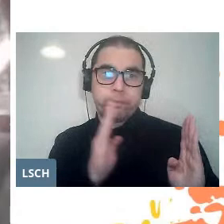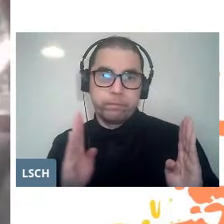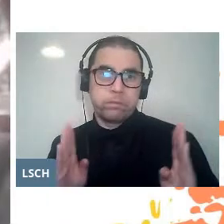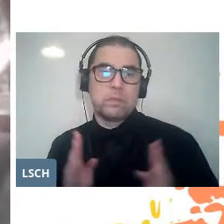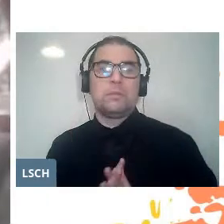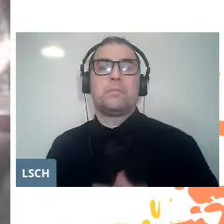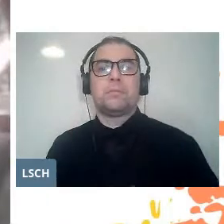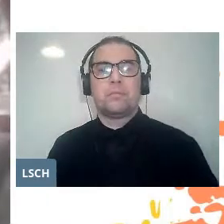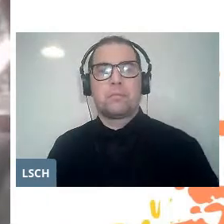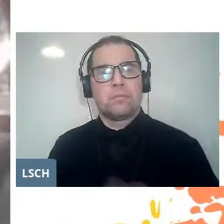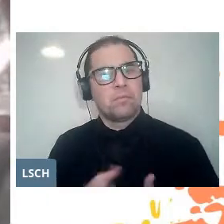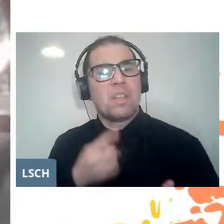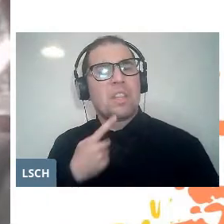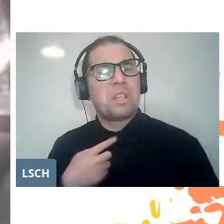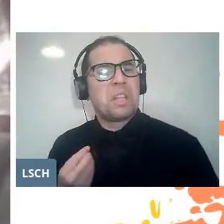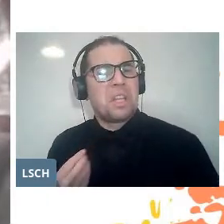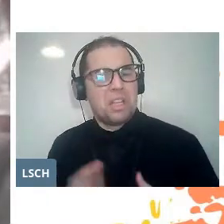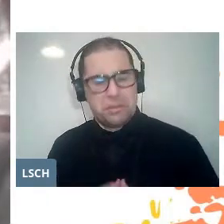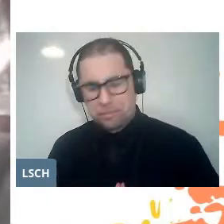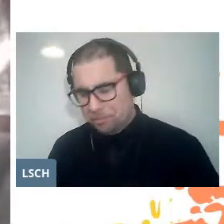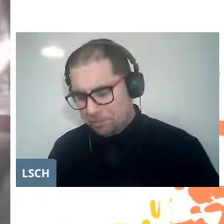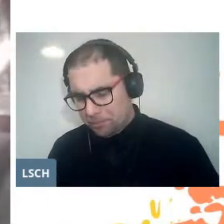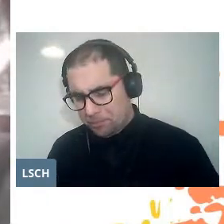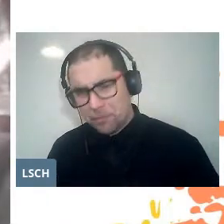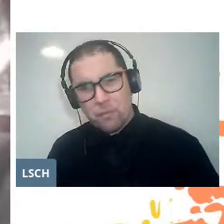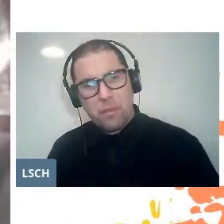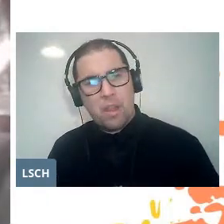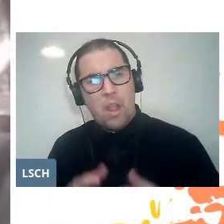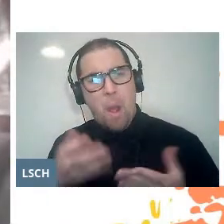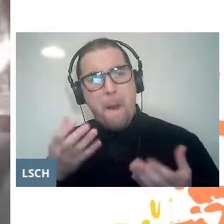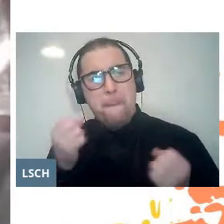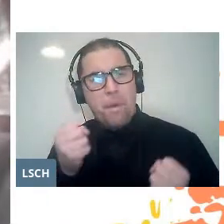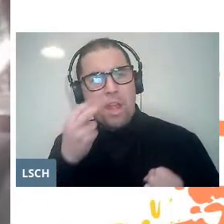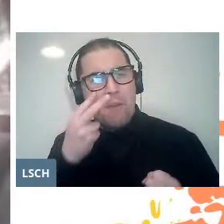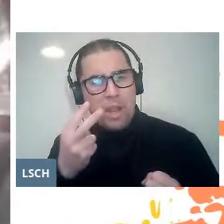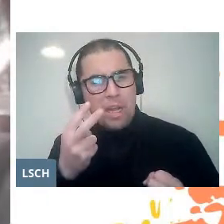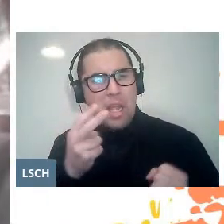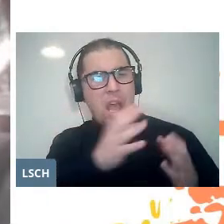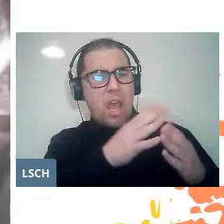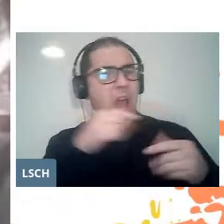The interesting thing for us is to be able to appreciate throughout history